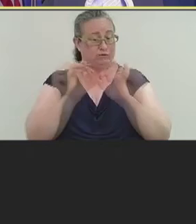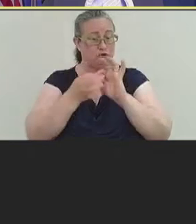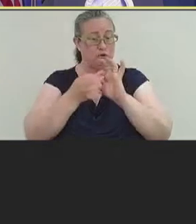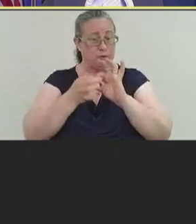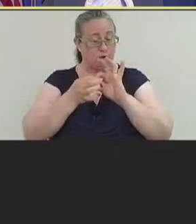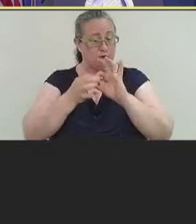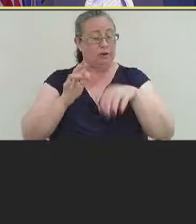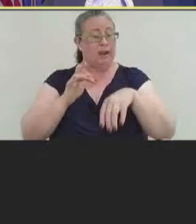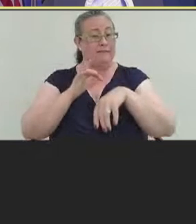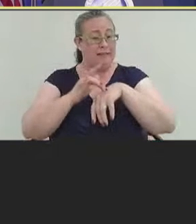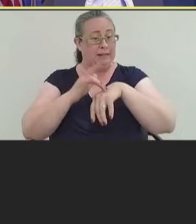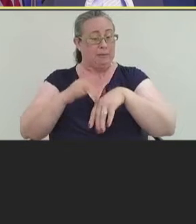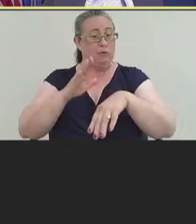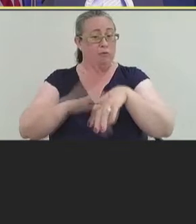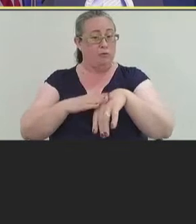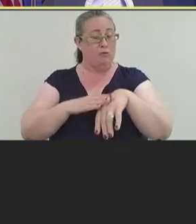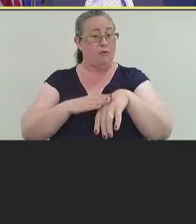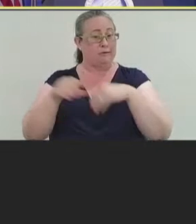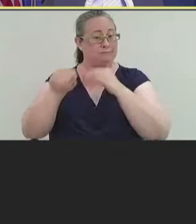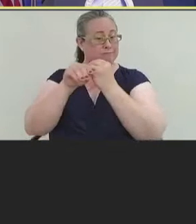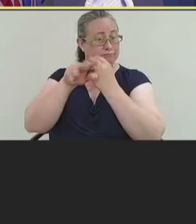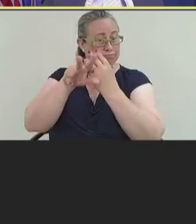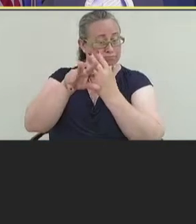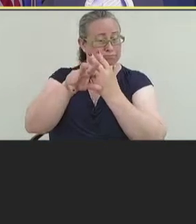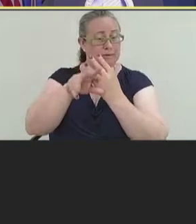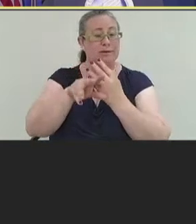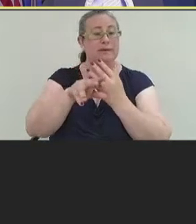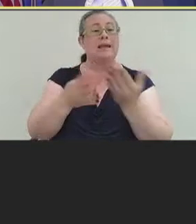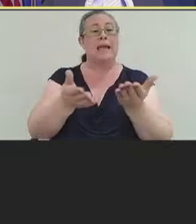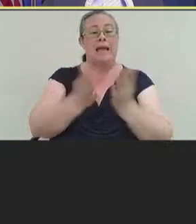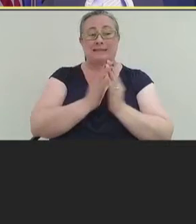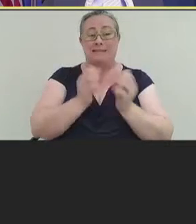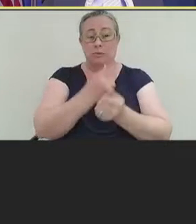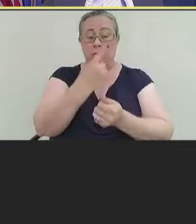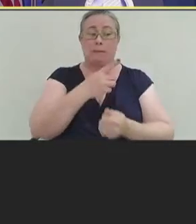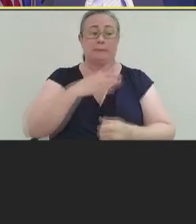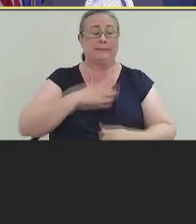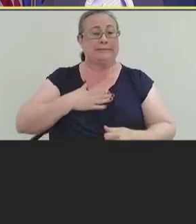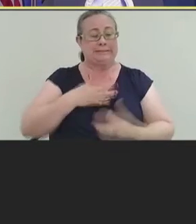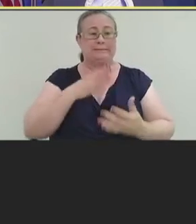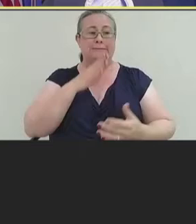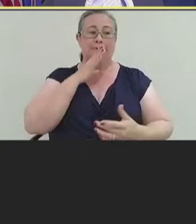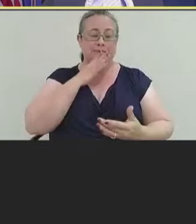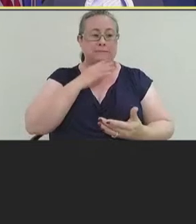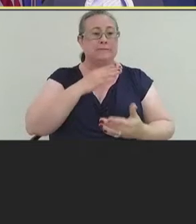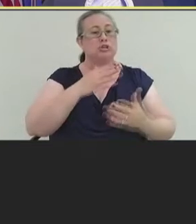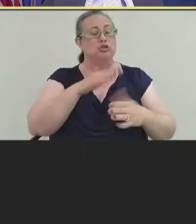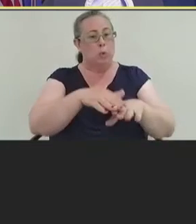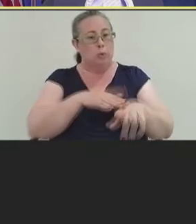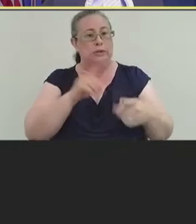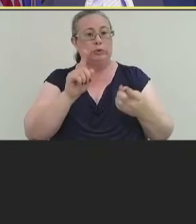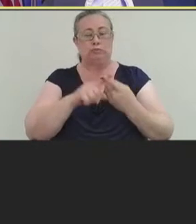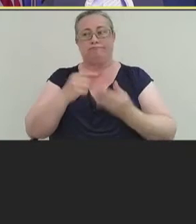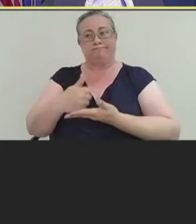live stream. We ask that everyone speak slowly and clearly and assist them in supporting our meeting.